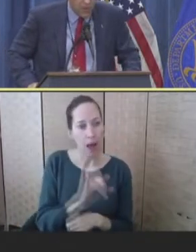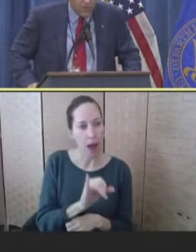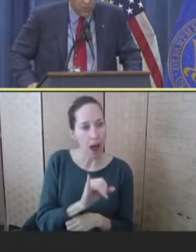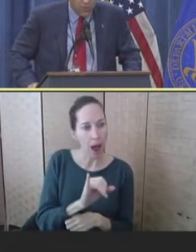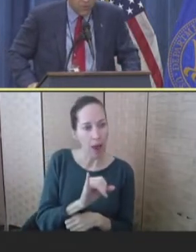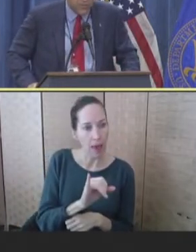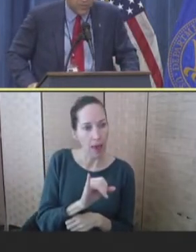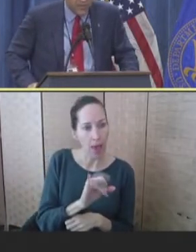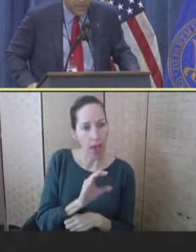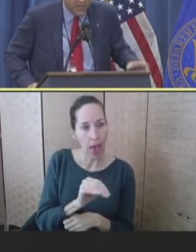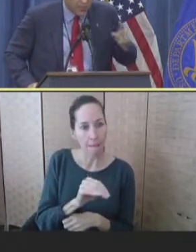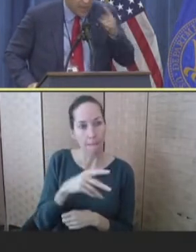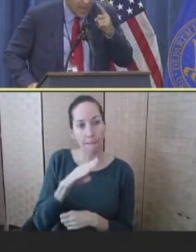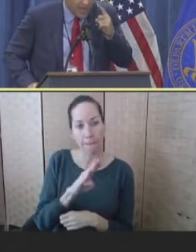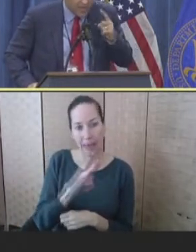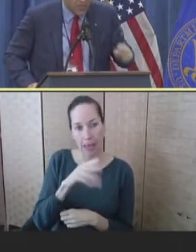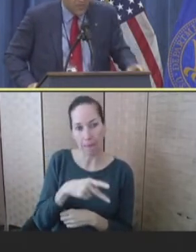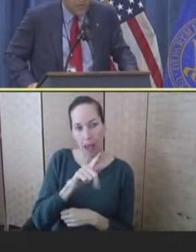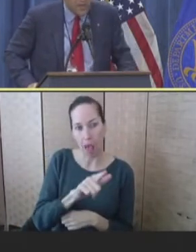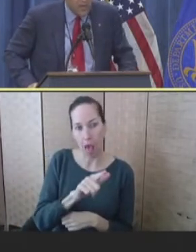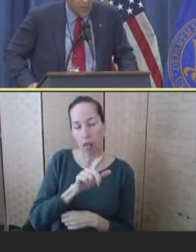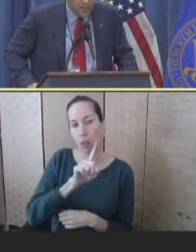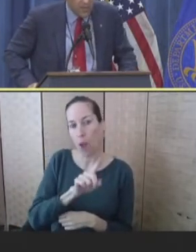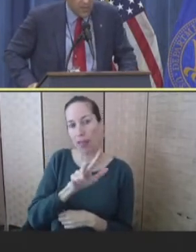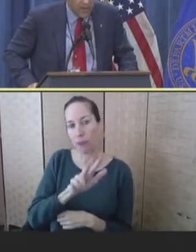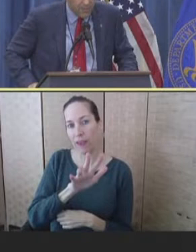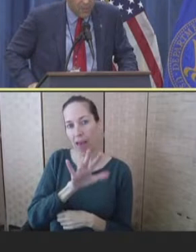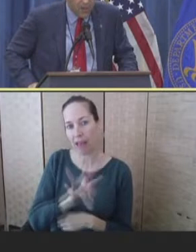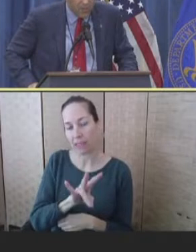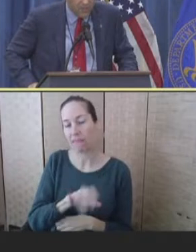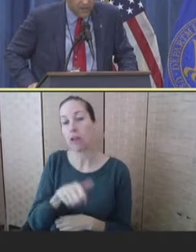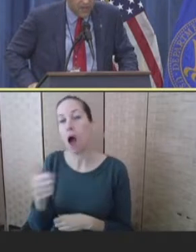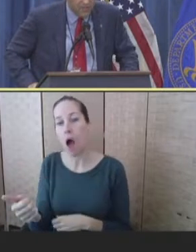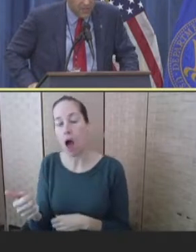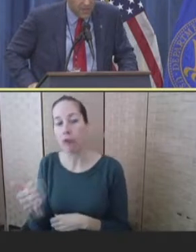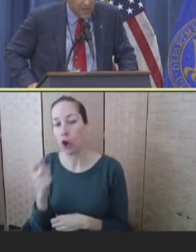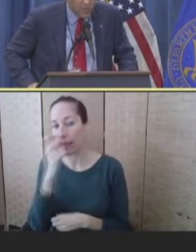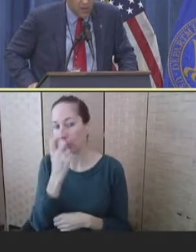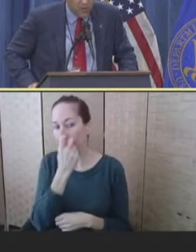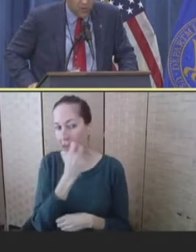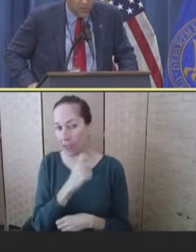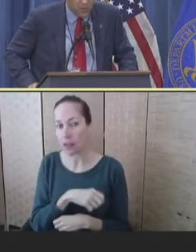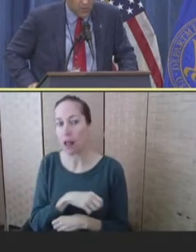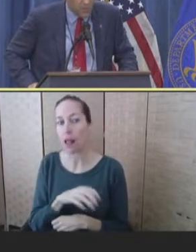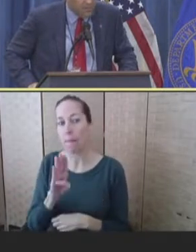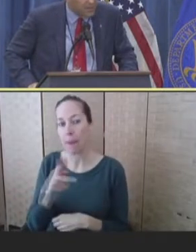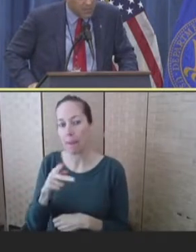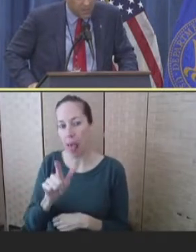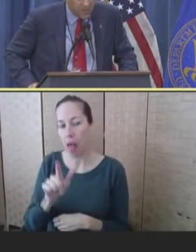One group is receiving intranasal BPL-1357. And one group is receiving placebo.